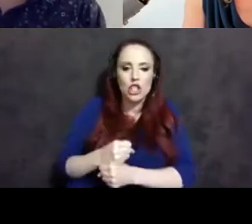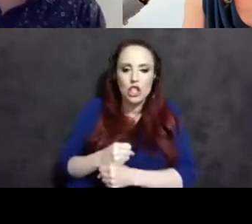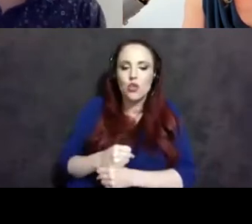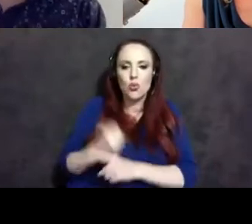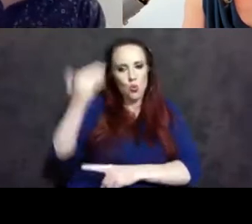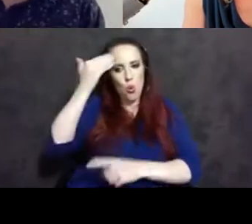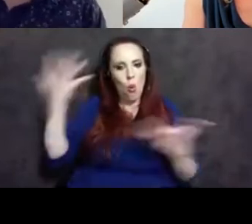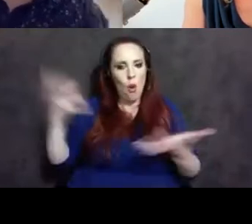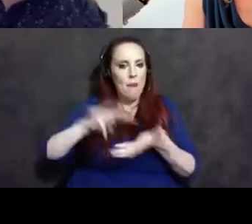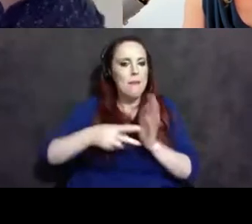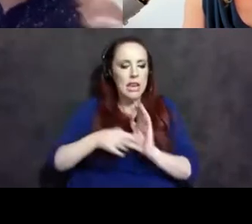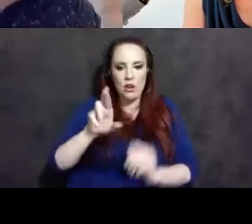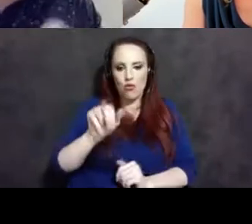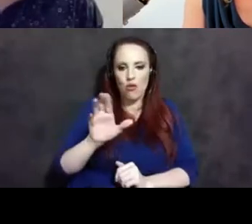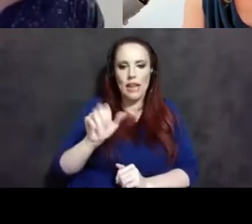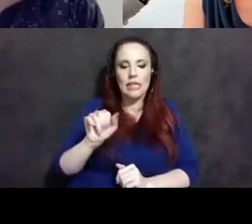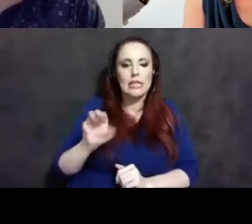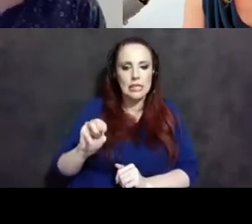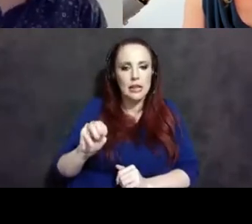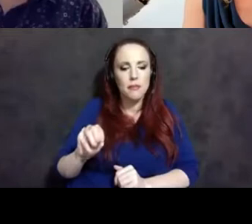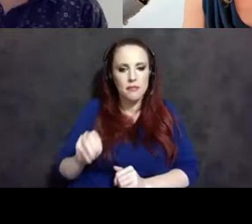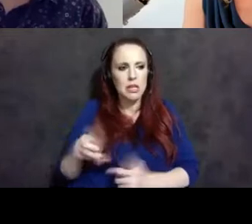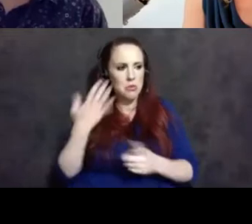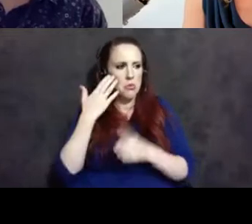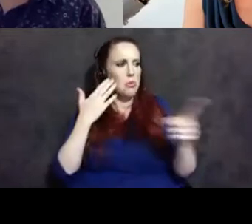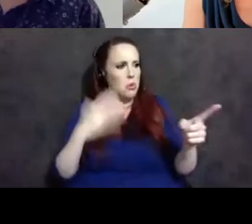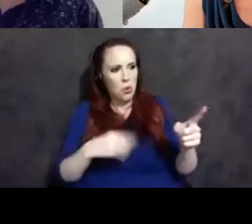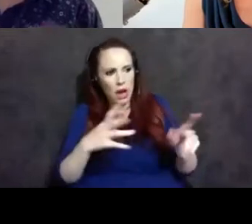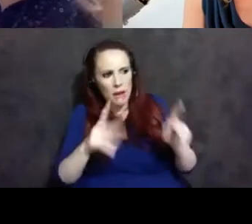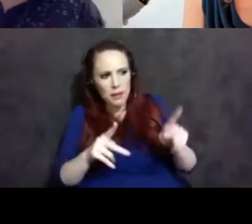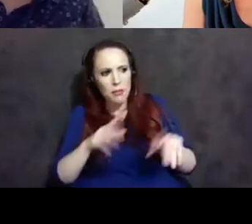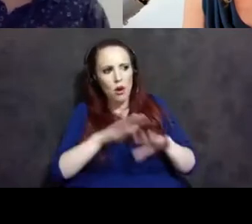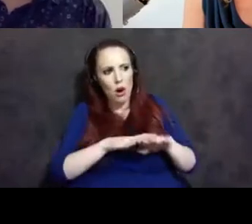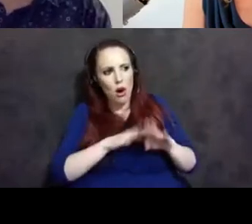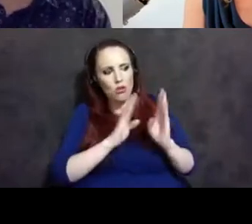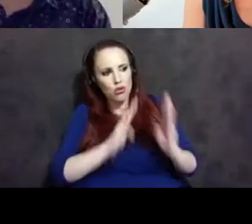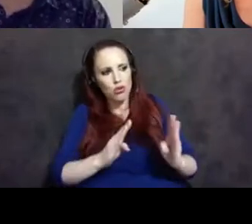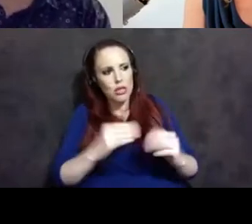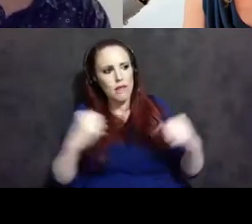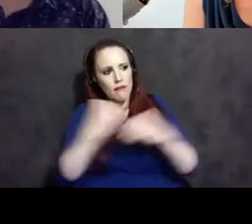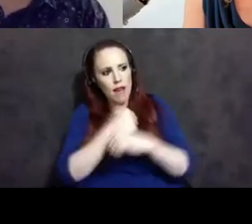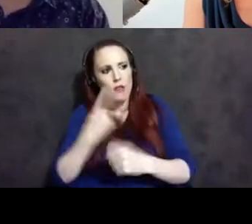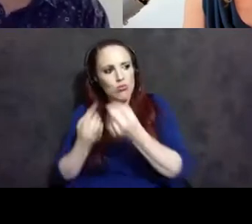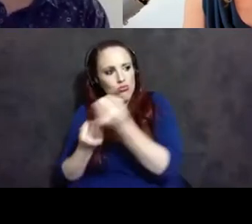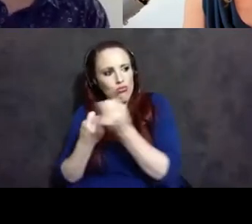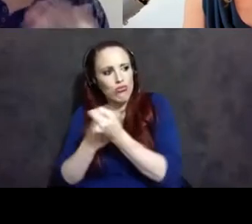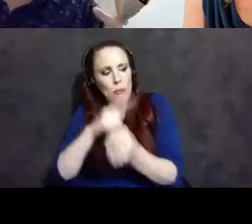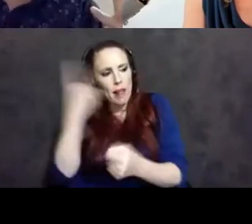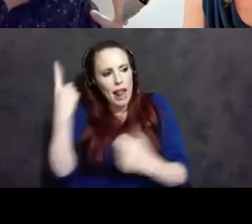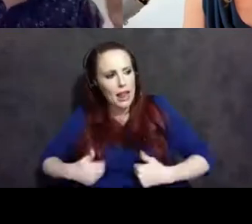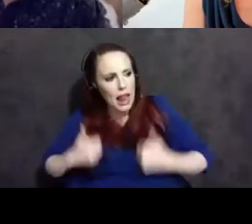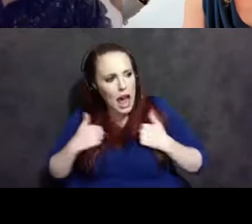He's aware of people on the streets, why people are fighting for black lives and why Black